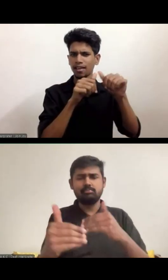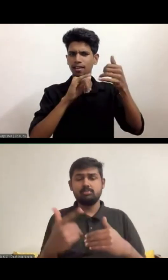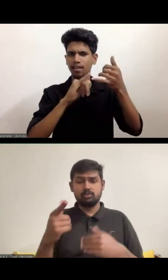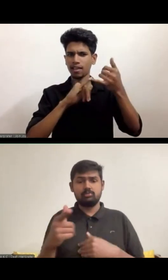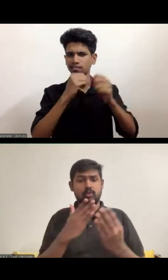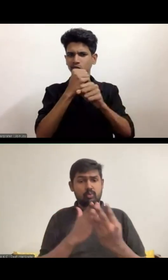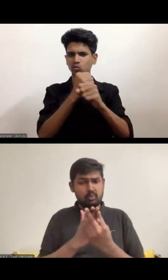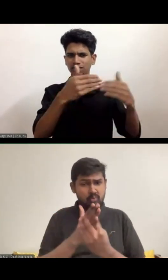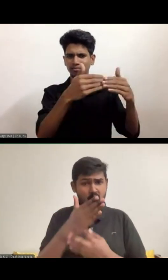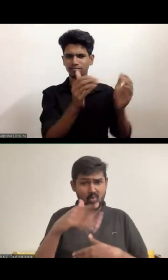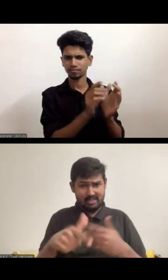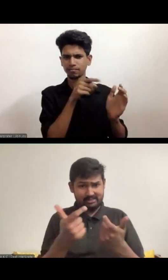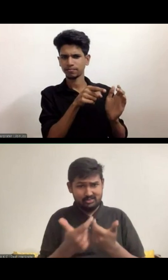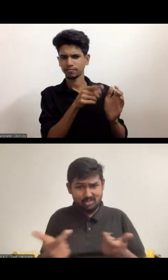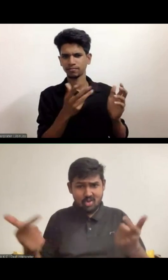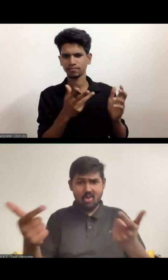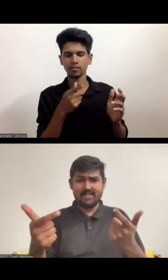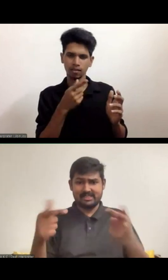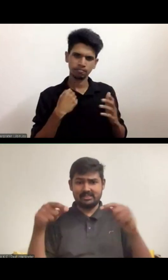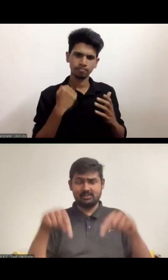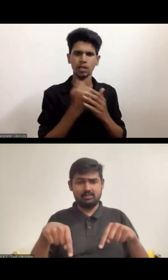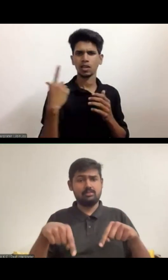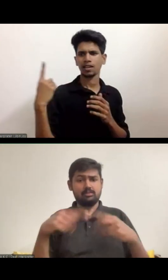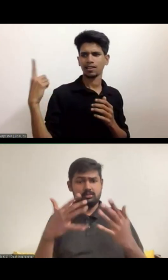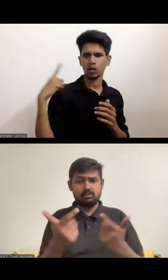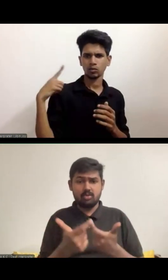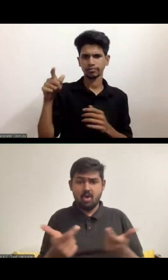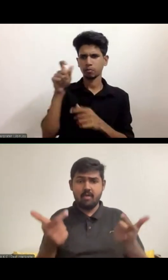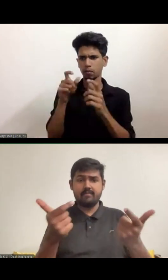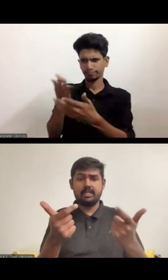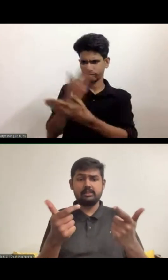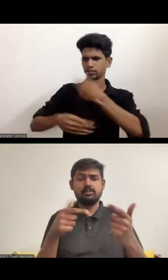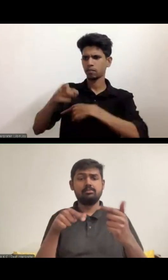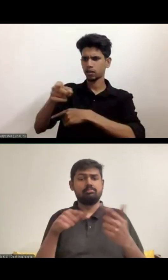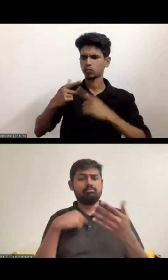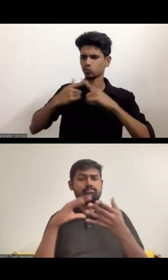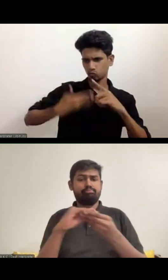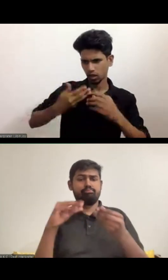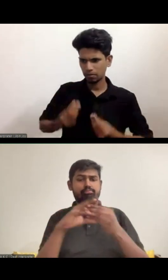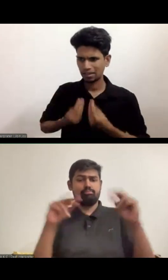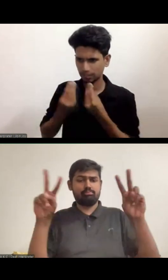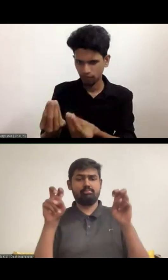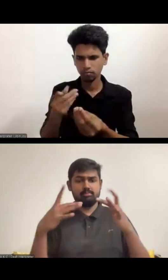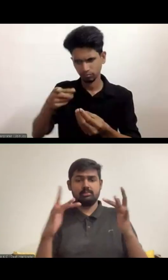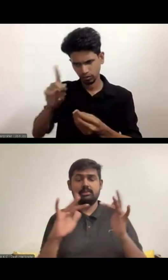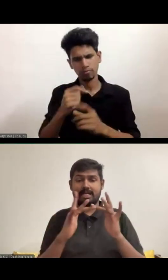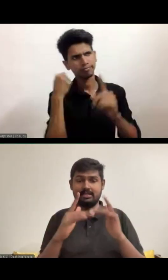deliver disability leadership training to strengthen that disability voice in Internet governance and digital rights.